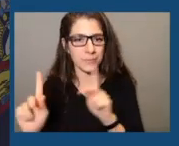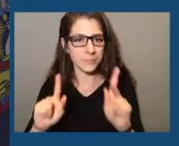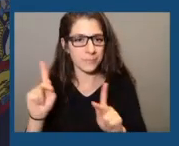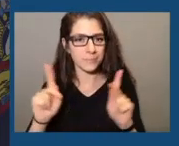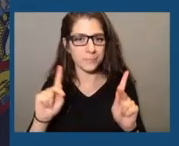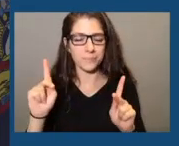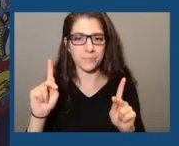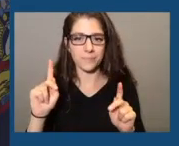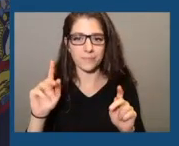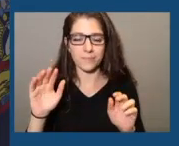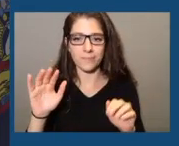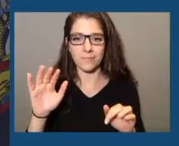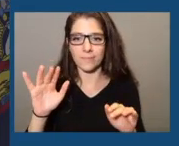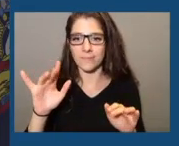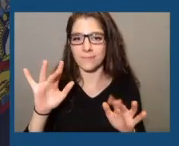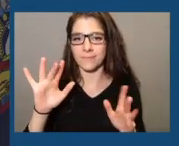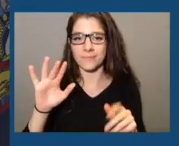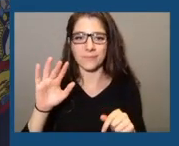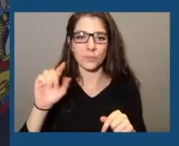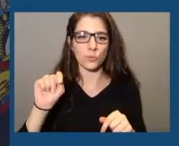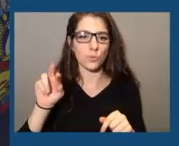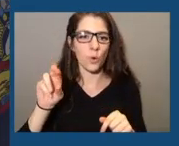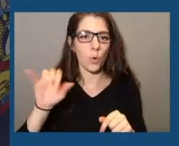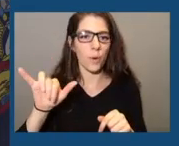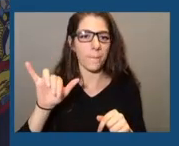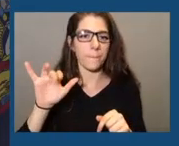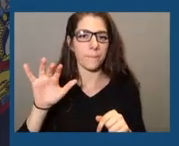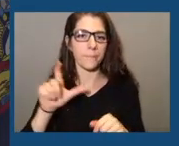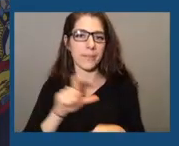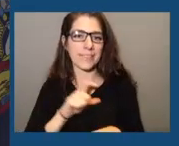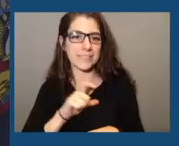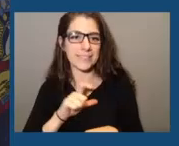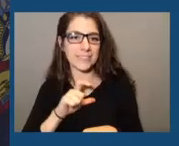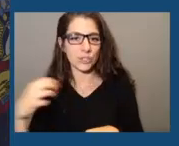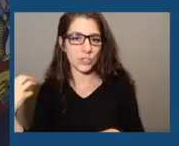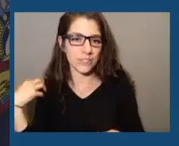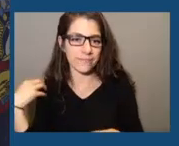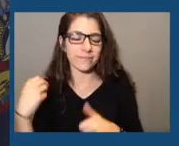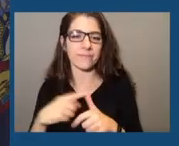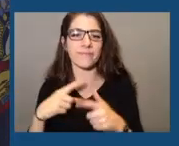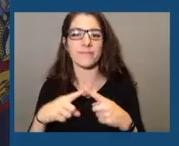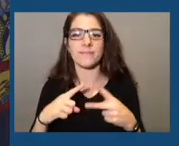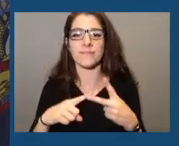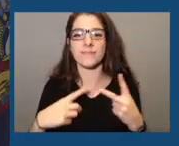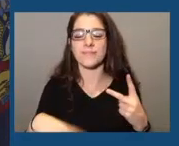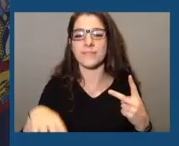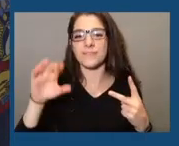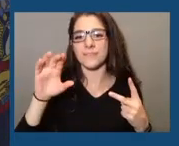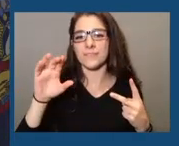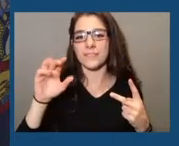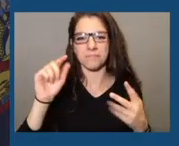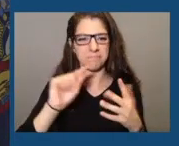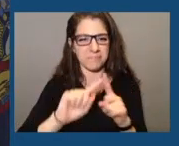police Chief is here, Daniel De Wolf, Eric Clifford, the schenectady police chief and all the members of the executive team.